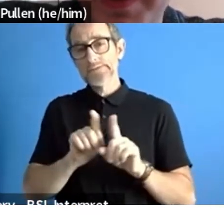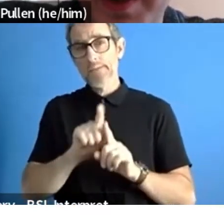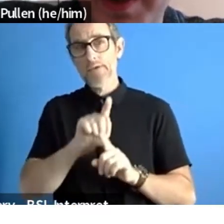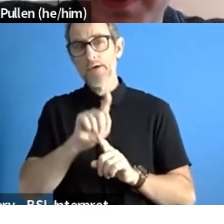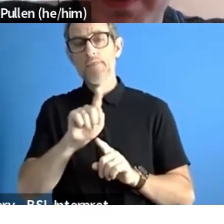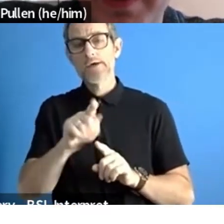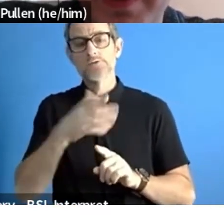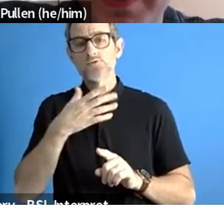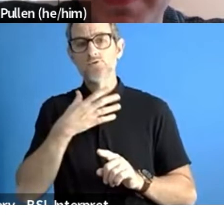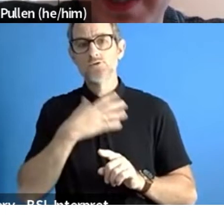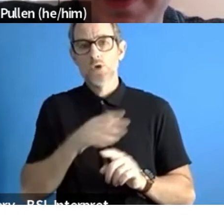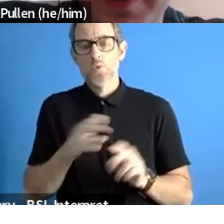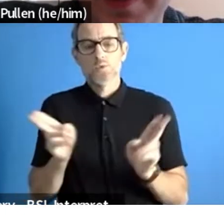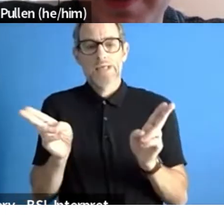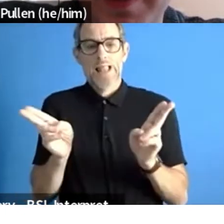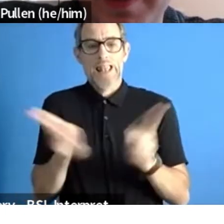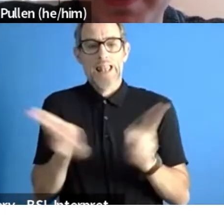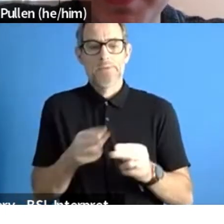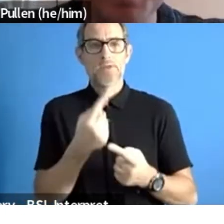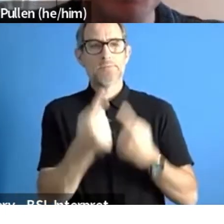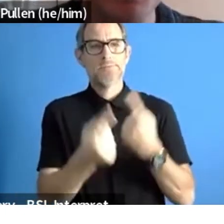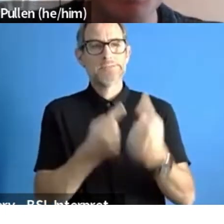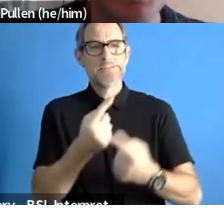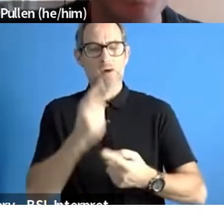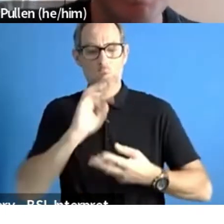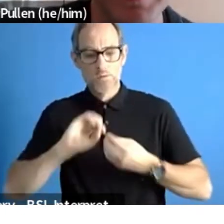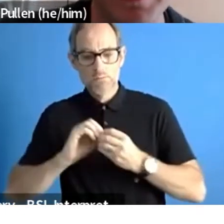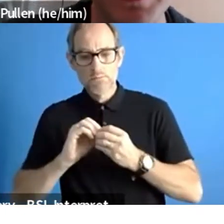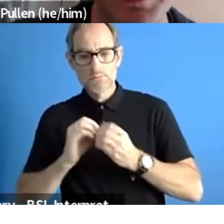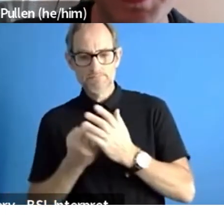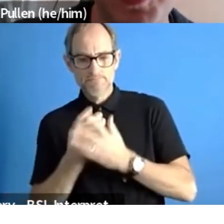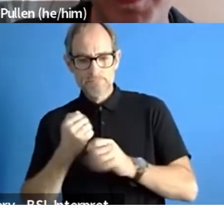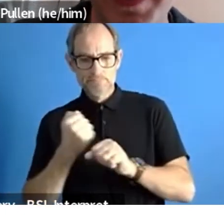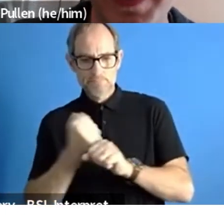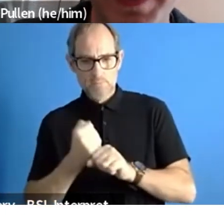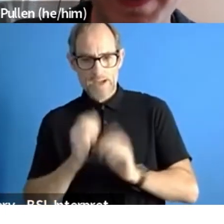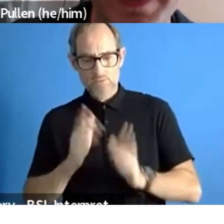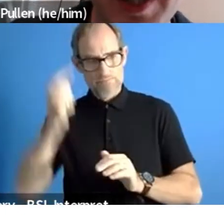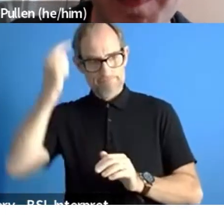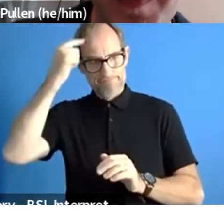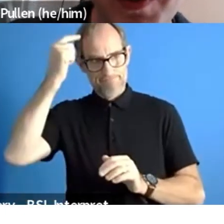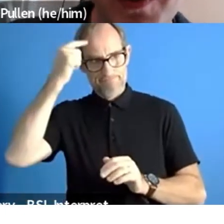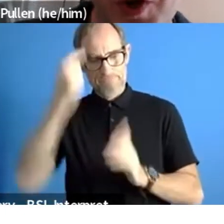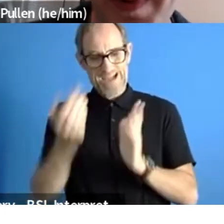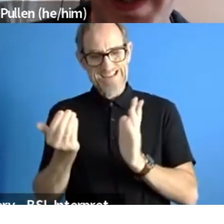themselves in terms of future development options. All of this can